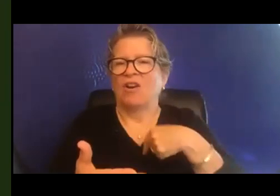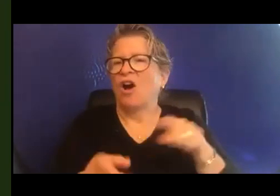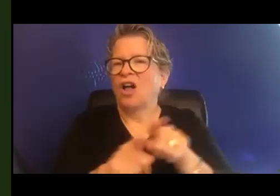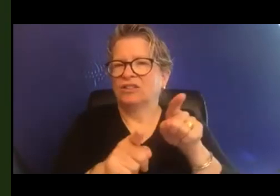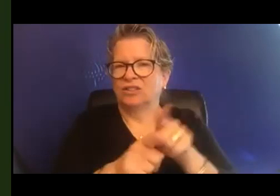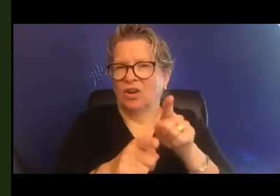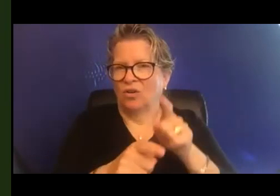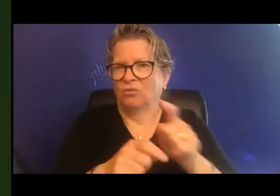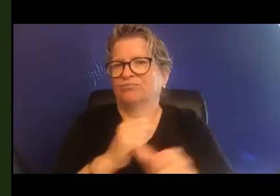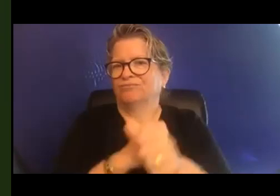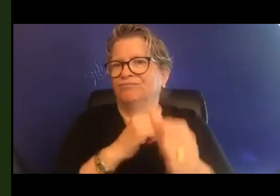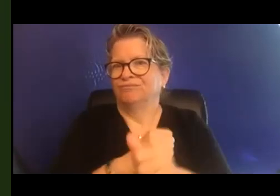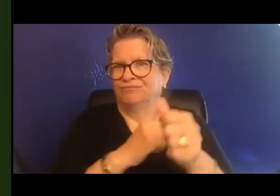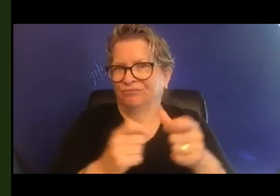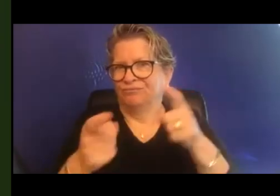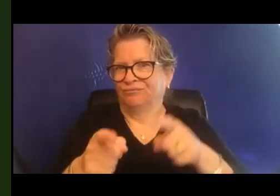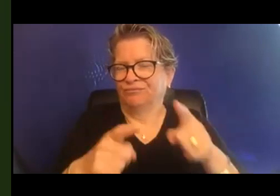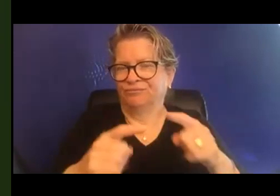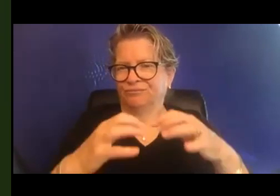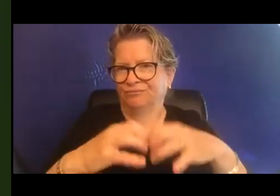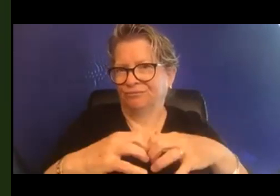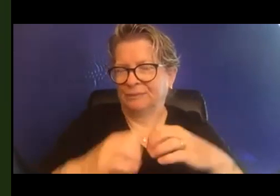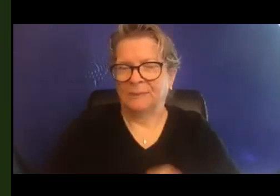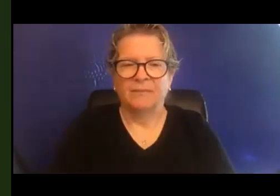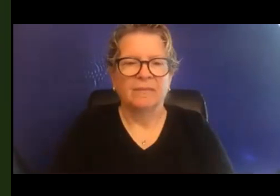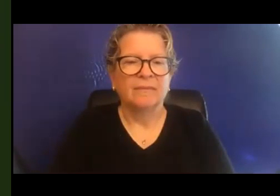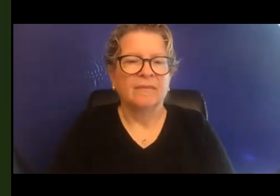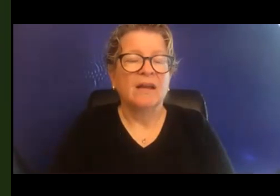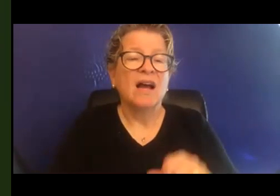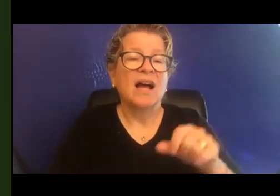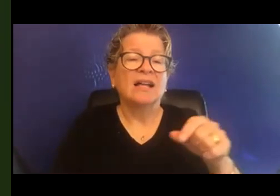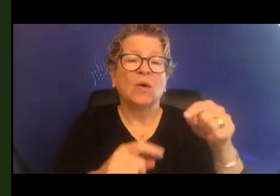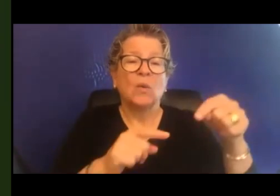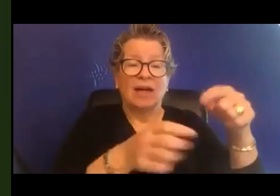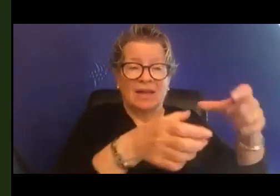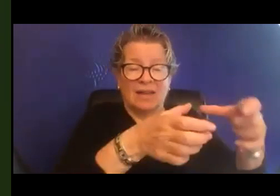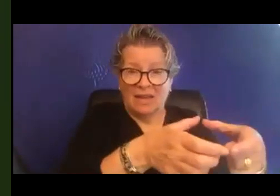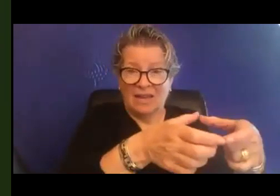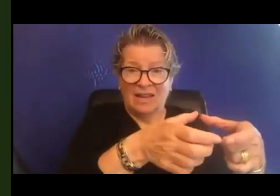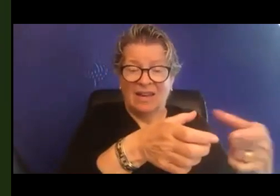So this is just another view of the maintenance hole structure